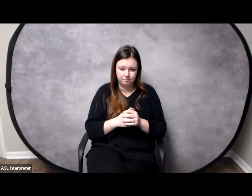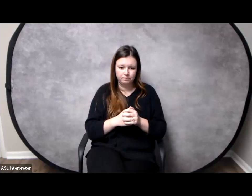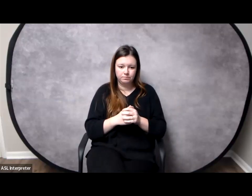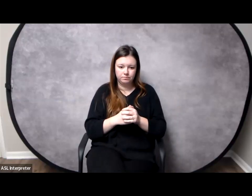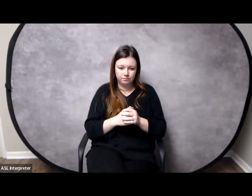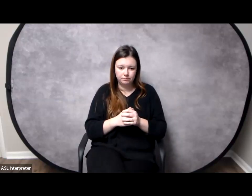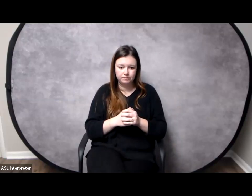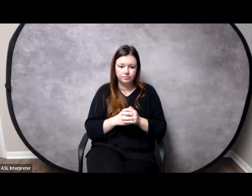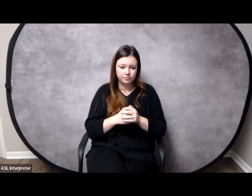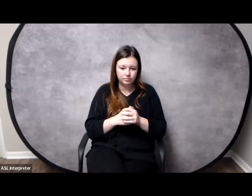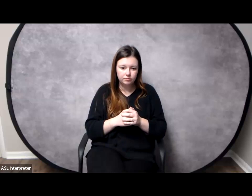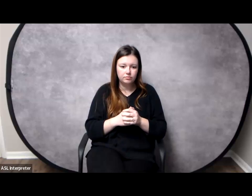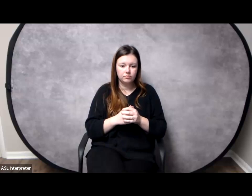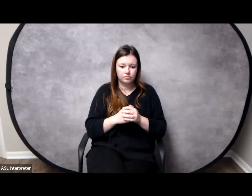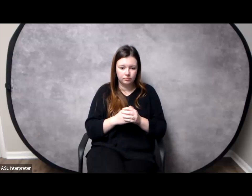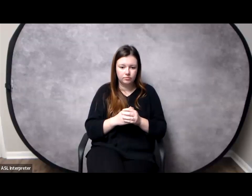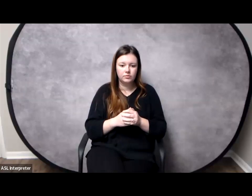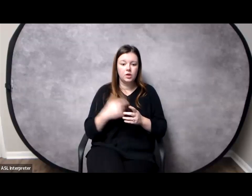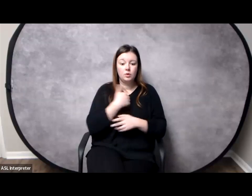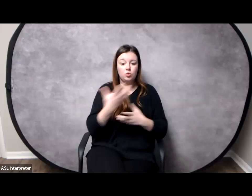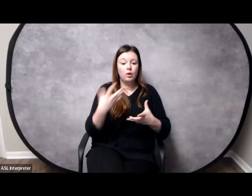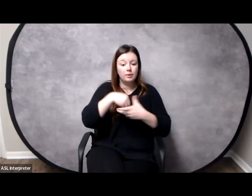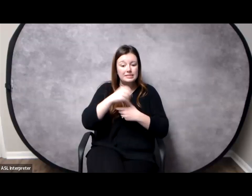existing ADA regulations, including the maintenance